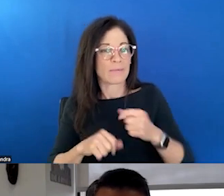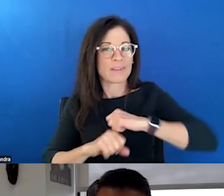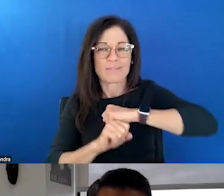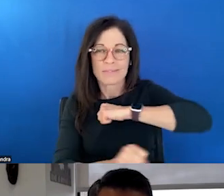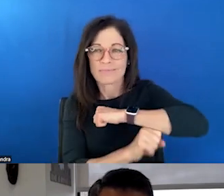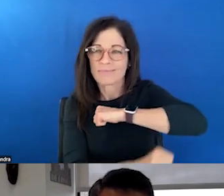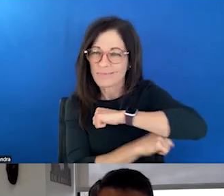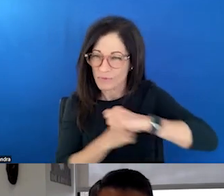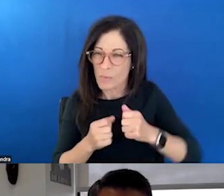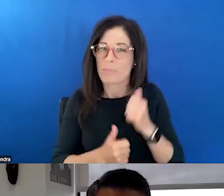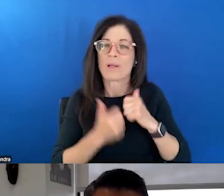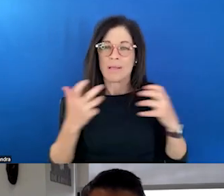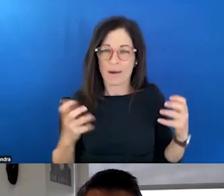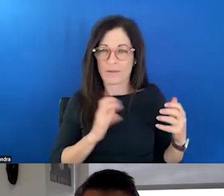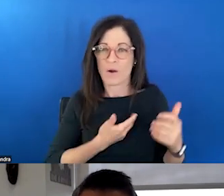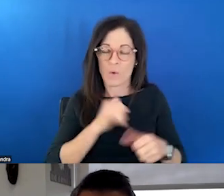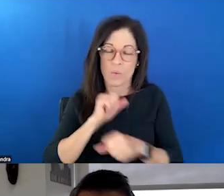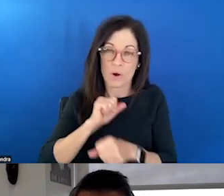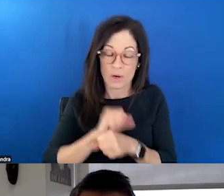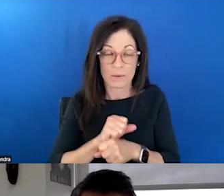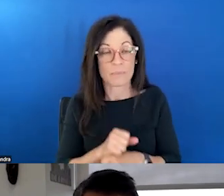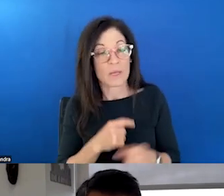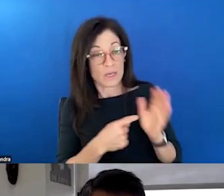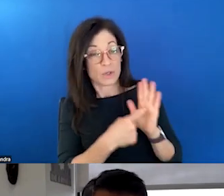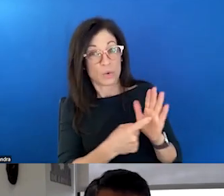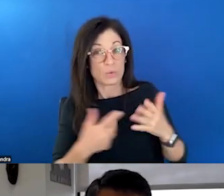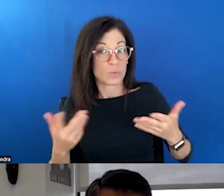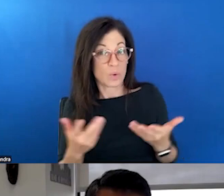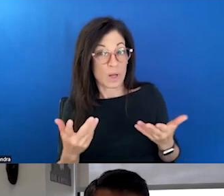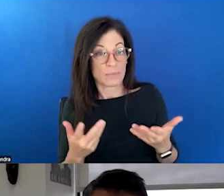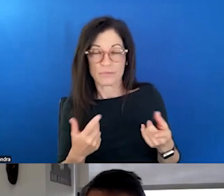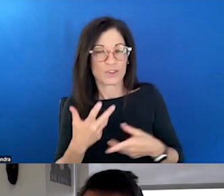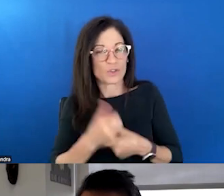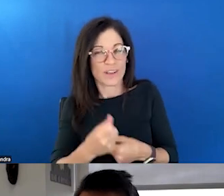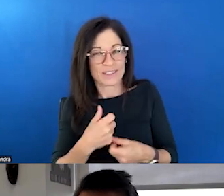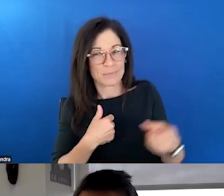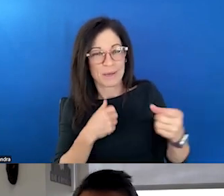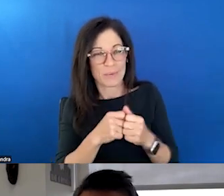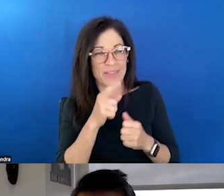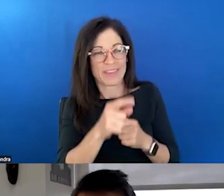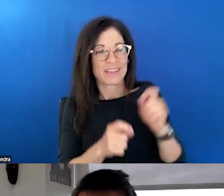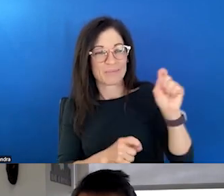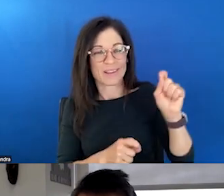THE FOUNDATION OF WHAT WE DO. YOU ARE GOING TO HAVE TO TRUST ME WITH THESE BULLETS.